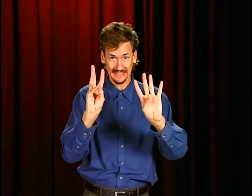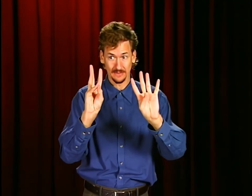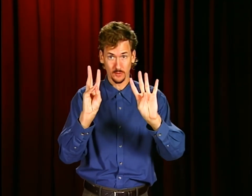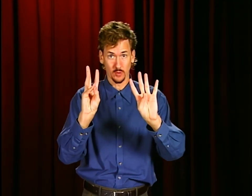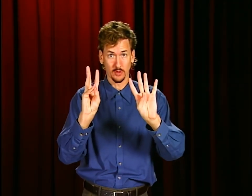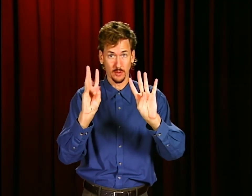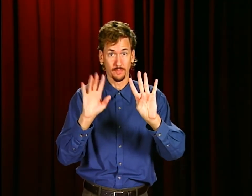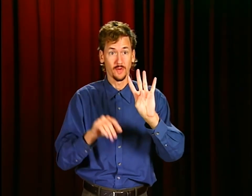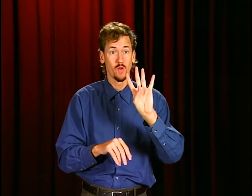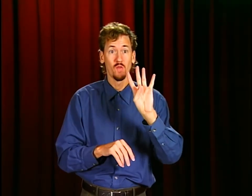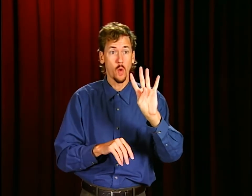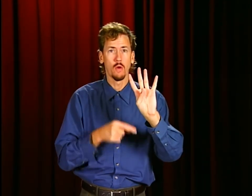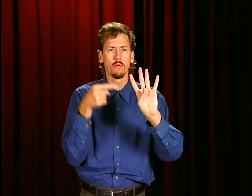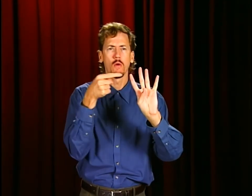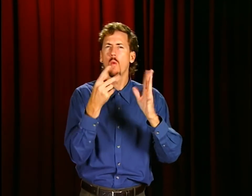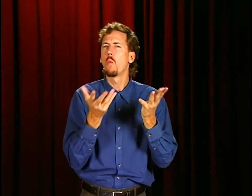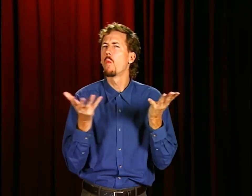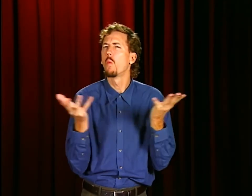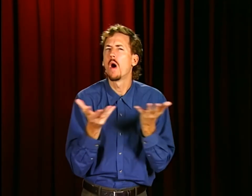REALLY? ME? MM-HMM. YEAH, SURE. YES. YES.